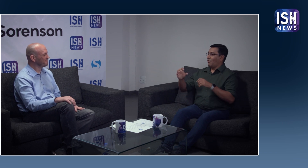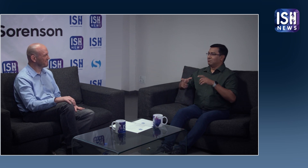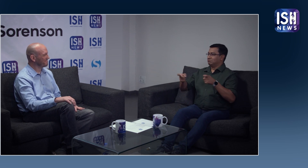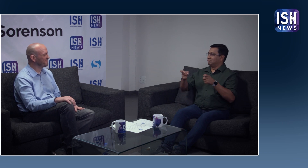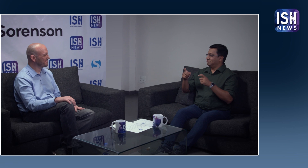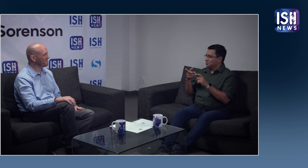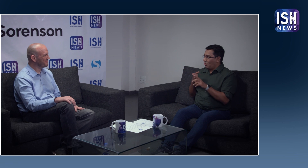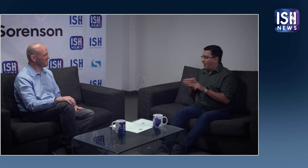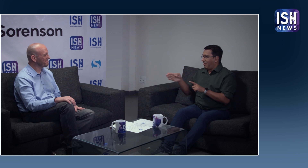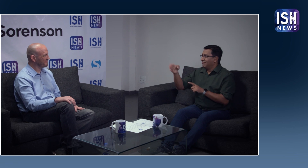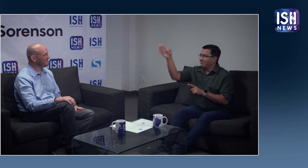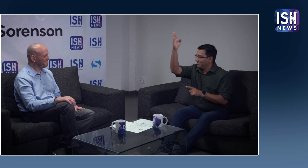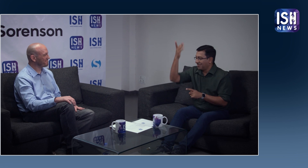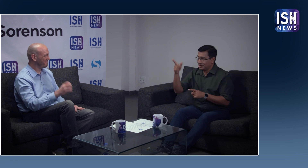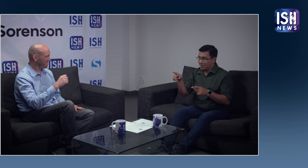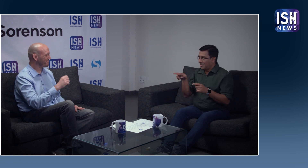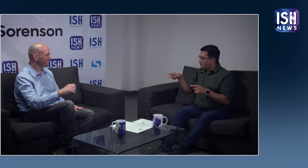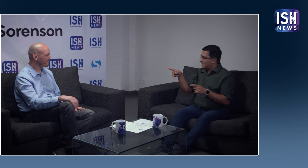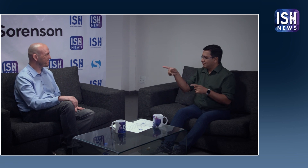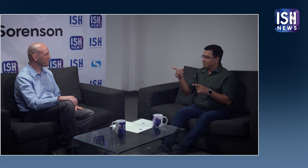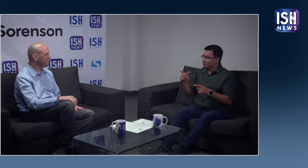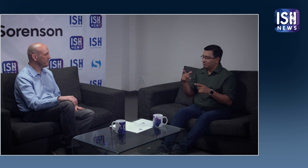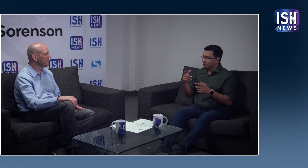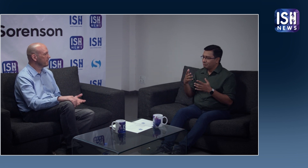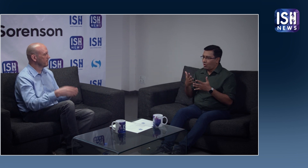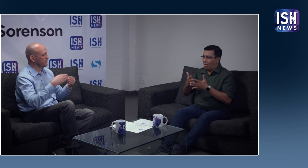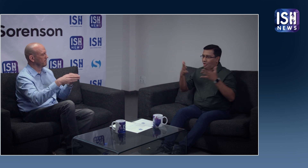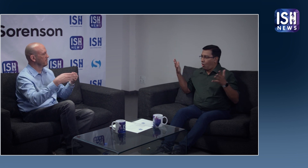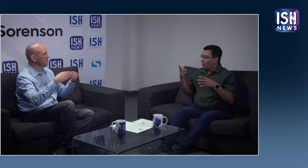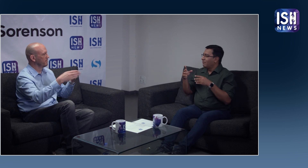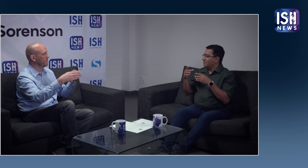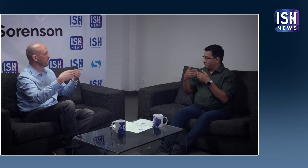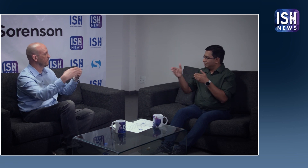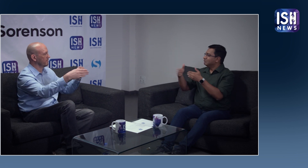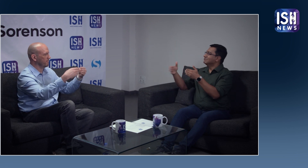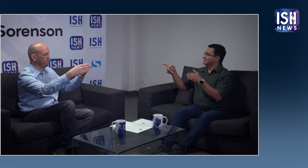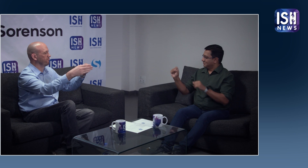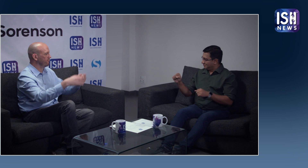It was interesting how you navigated your way through different goals. It shows that you opened new doors of opportunities.